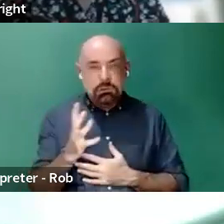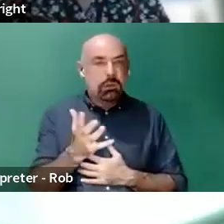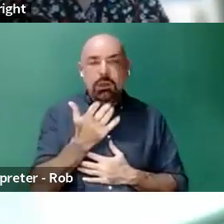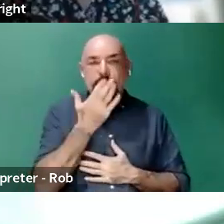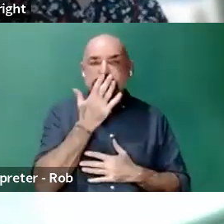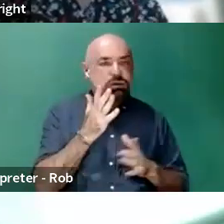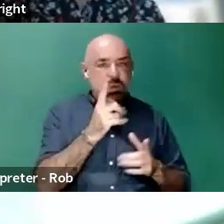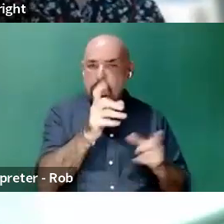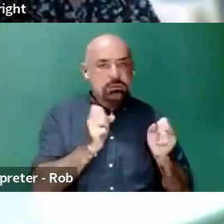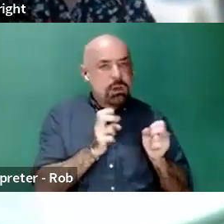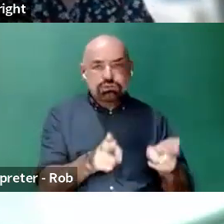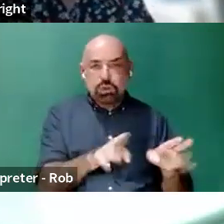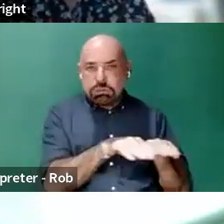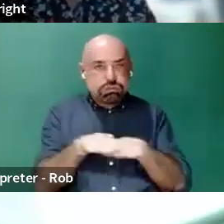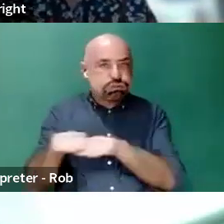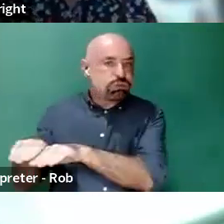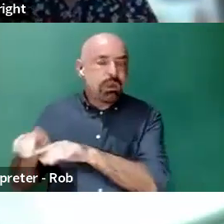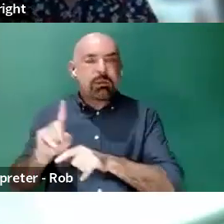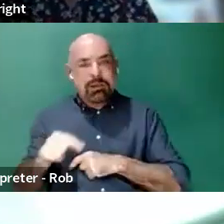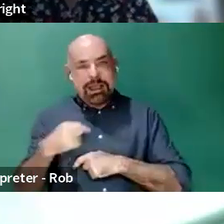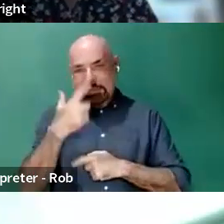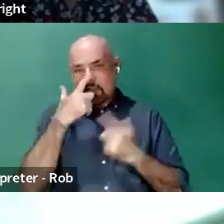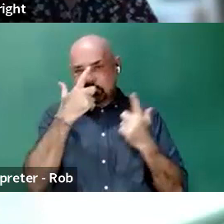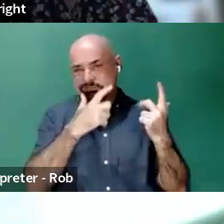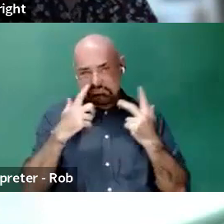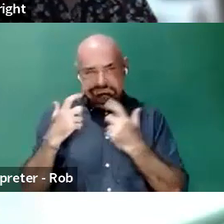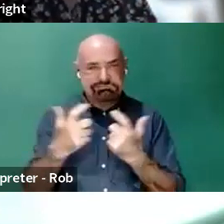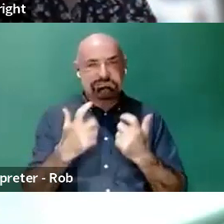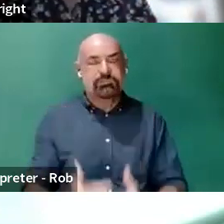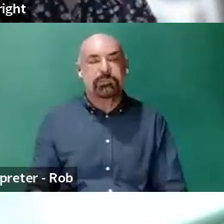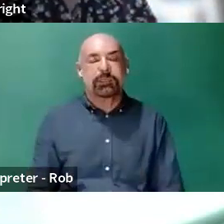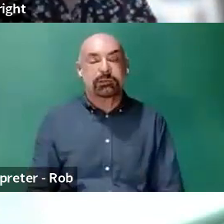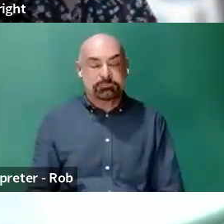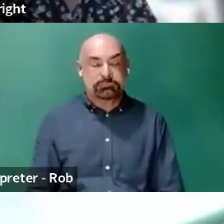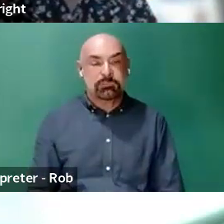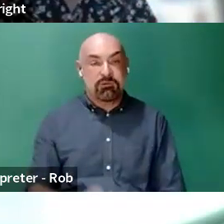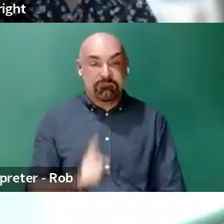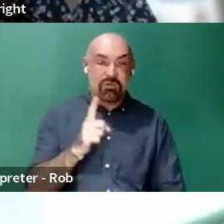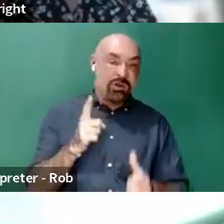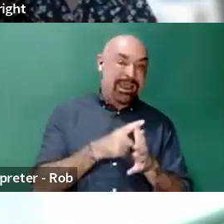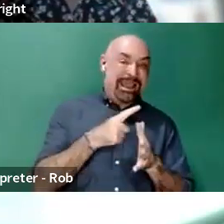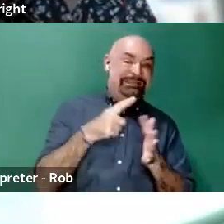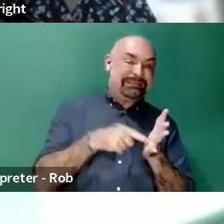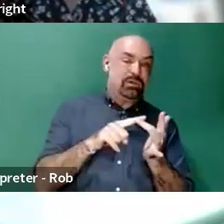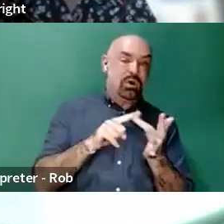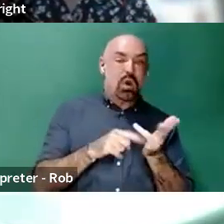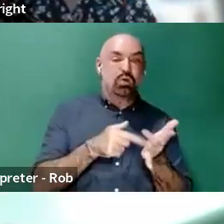but I can certainly have a look at that for aetiology investigations.